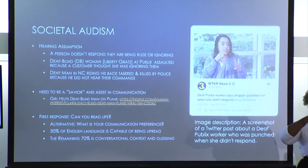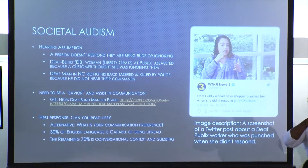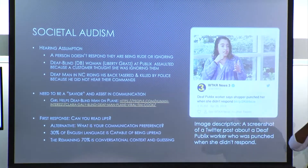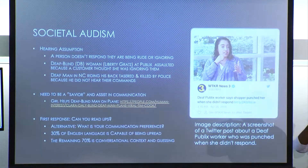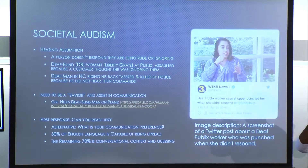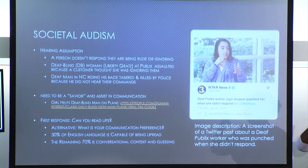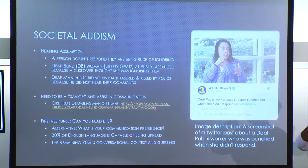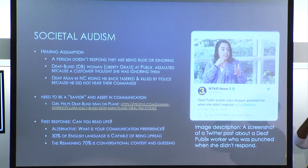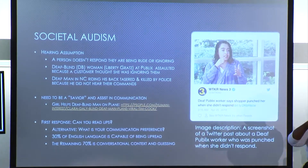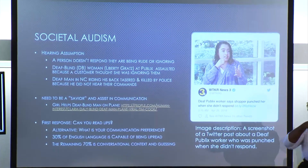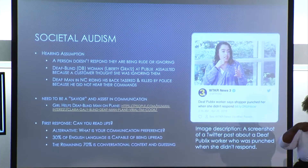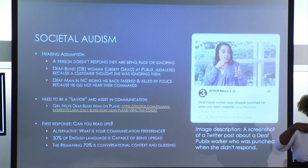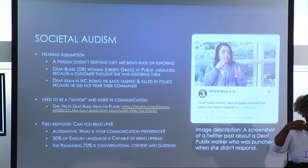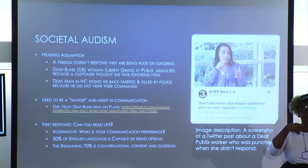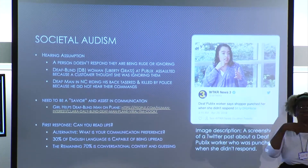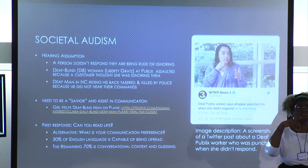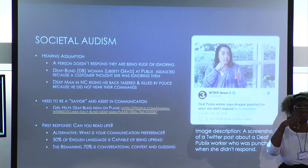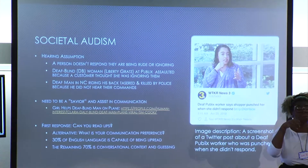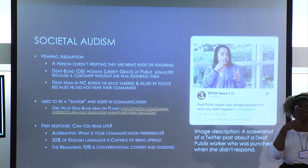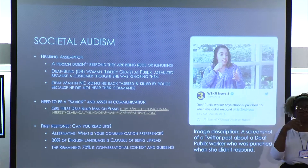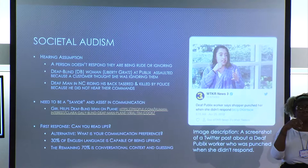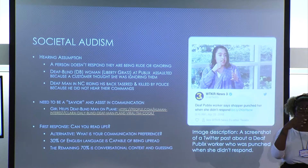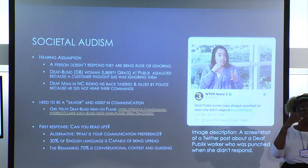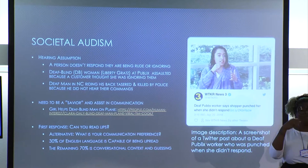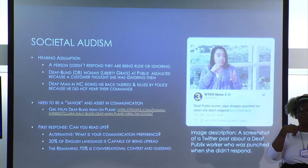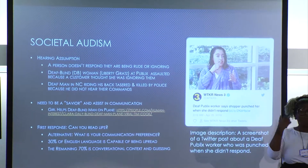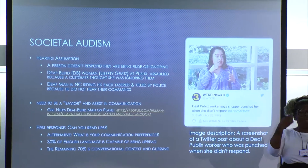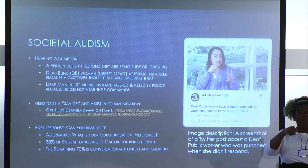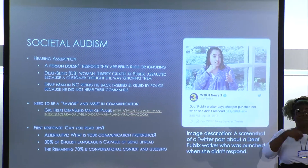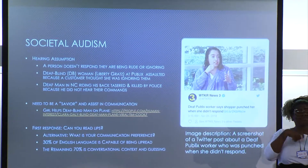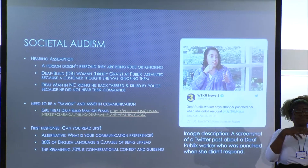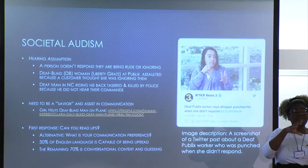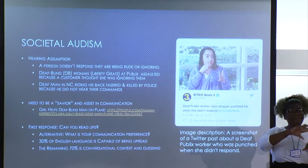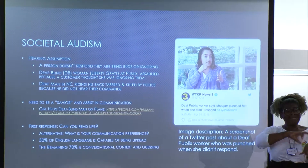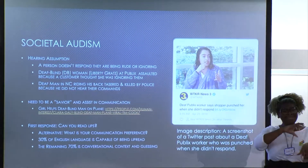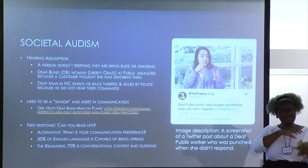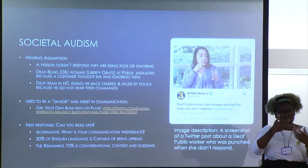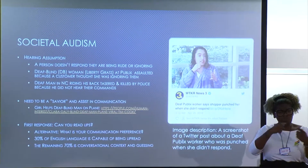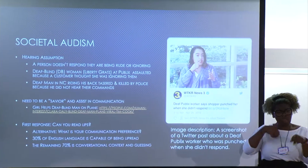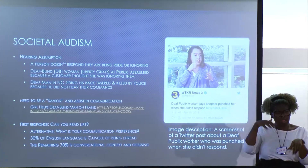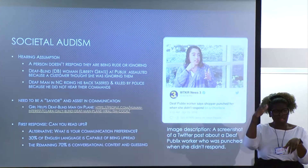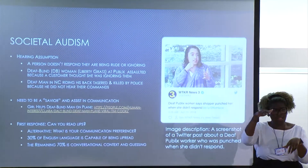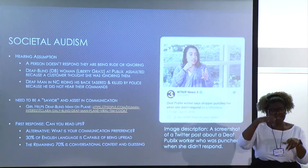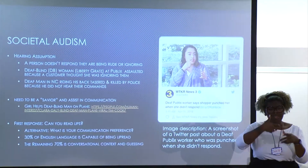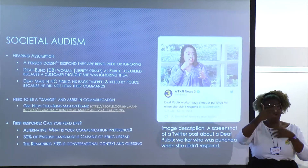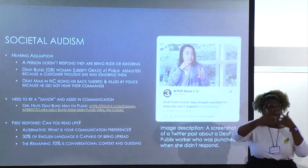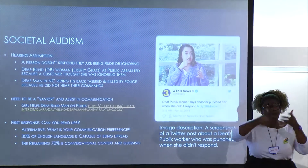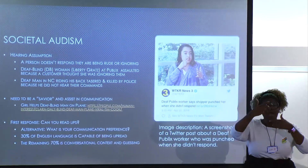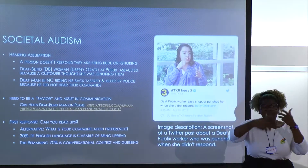Another situation with societal audism and assuming someone's hearing is in North Carolina.